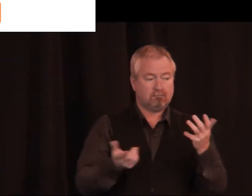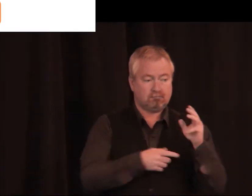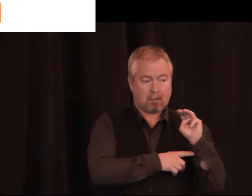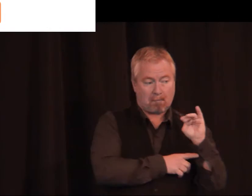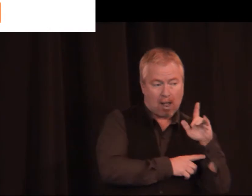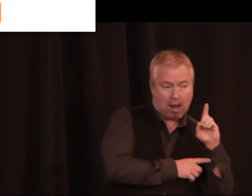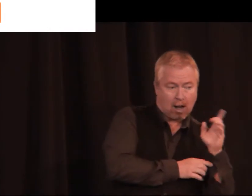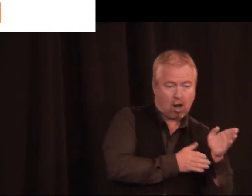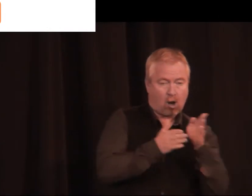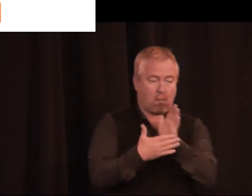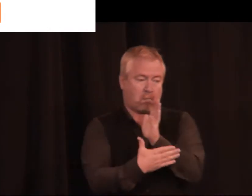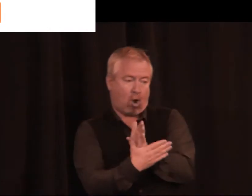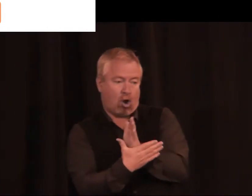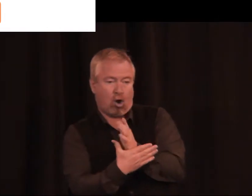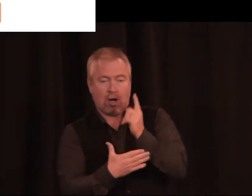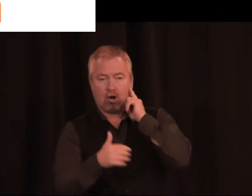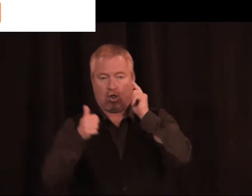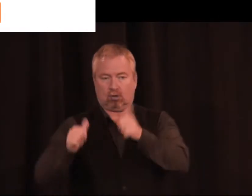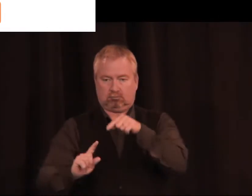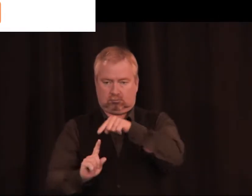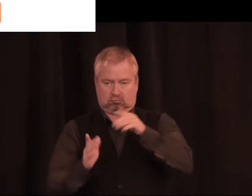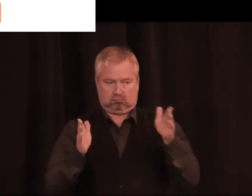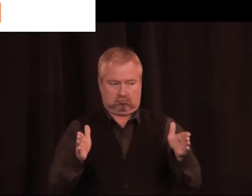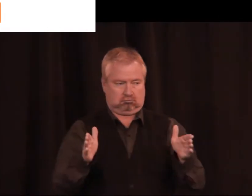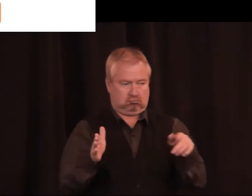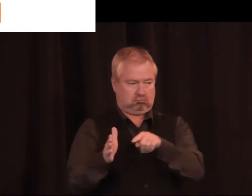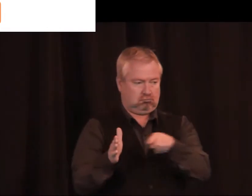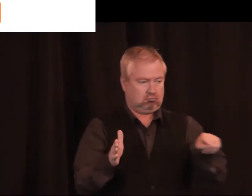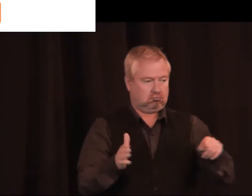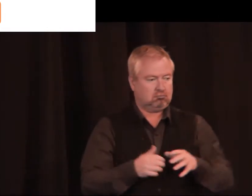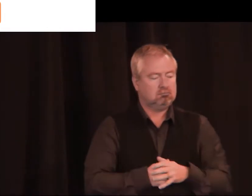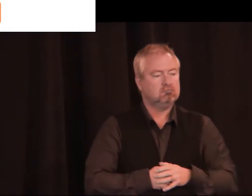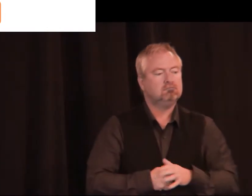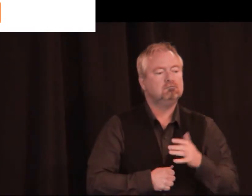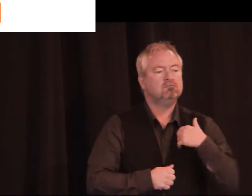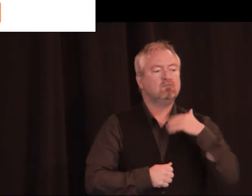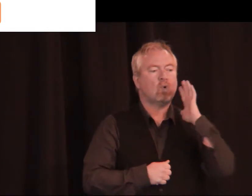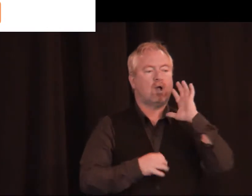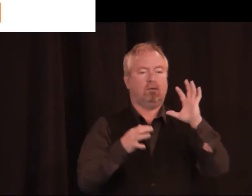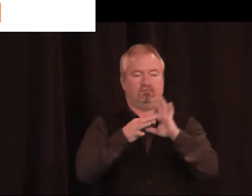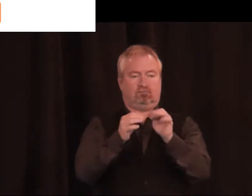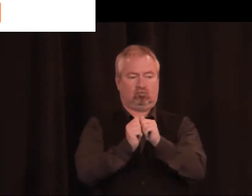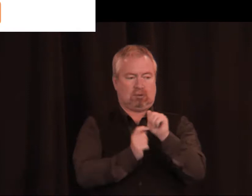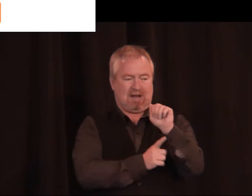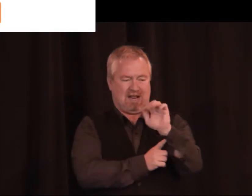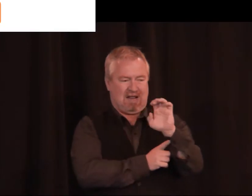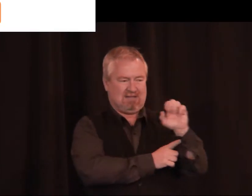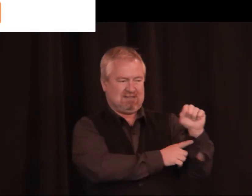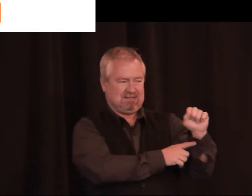And I'm going to use the acronym, the acronym ACCESS to describe the research that's come out of this longitudinal project.